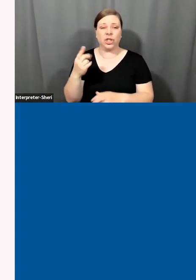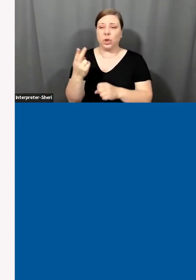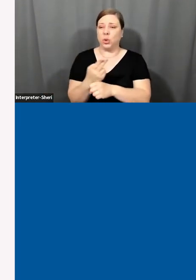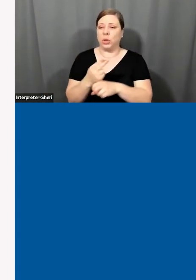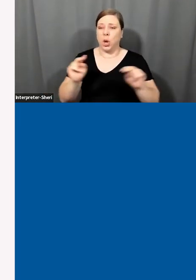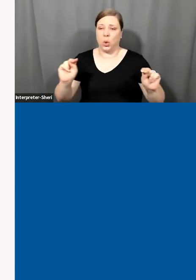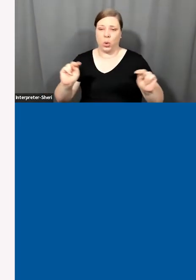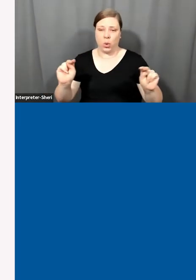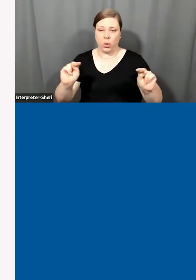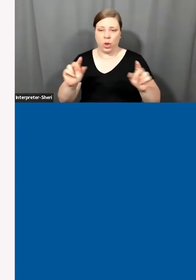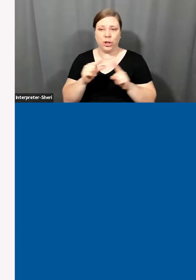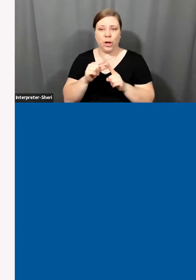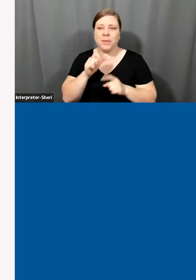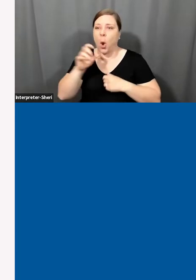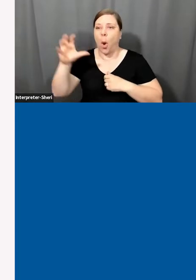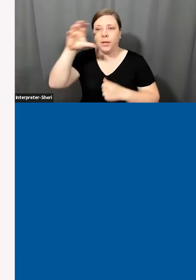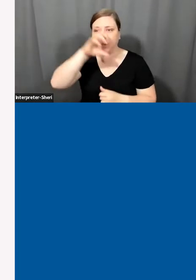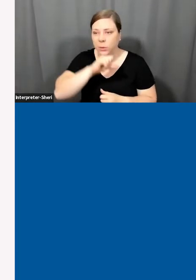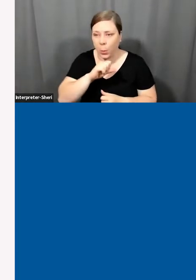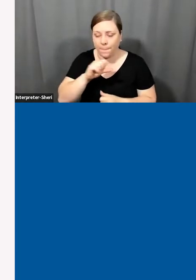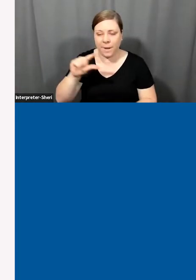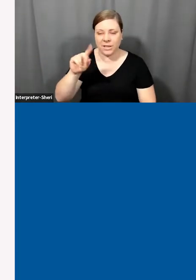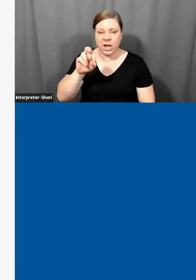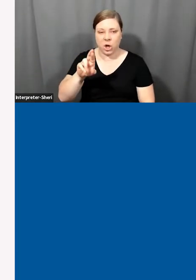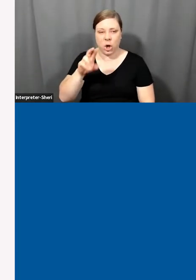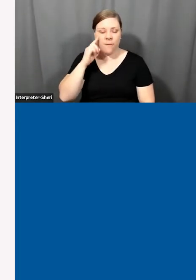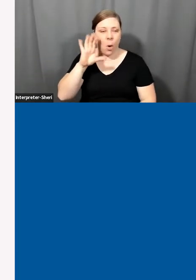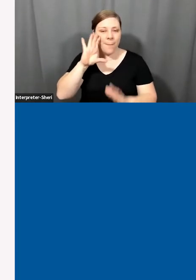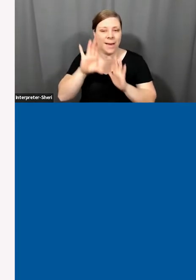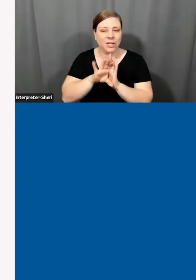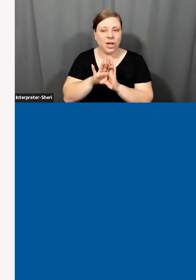Do not assume a gender in a picture or the gender of someone in a graphic